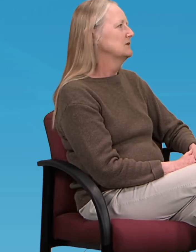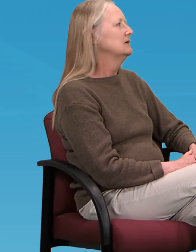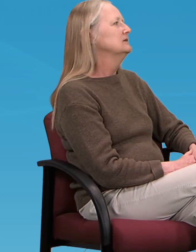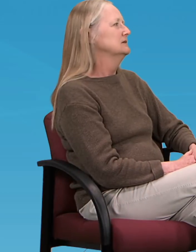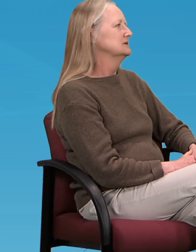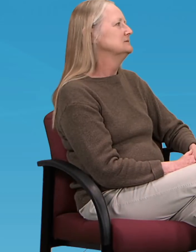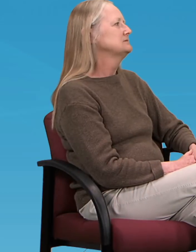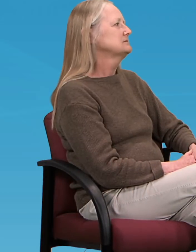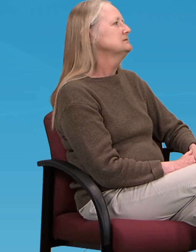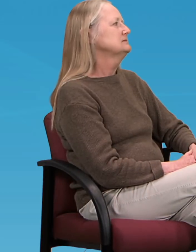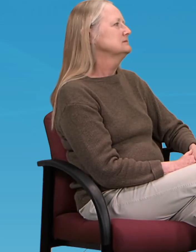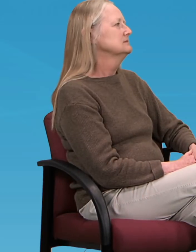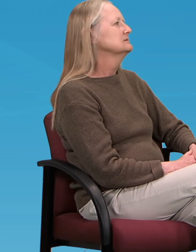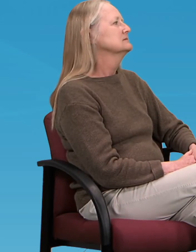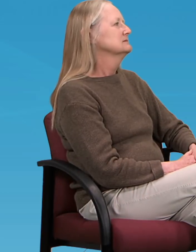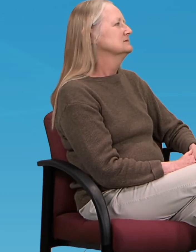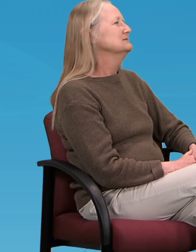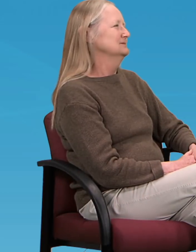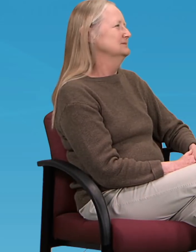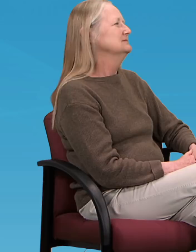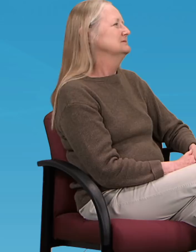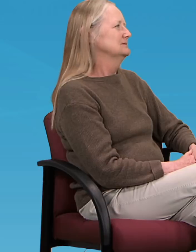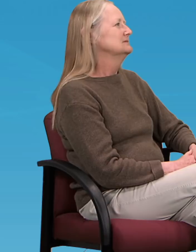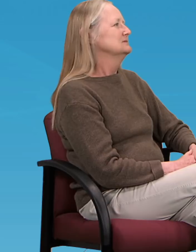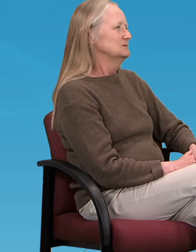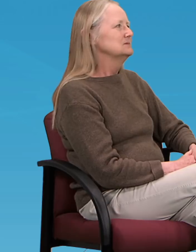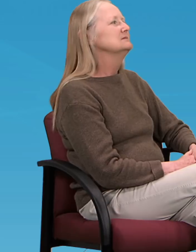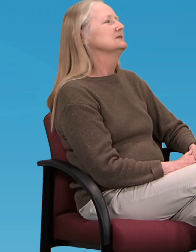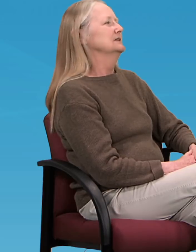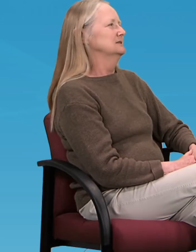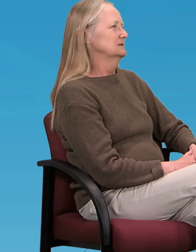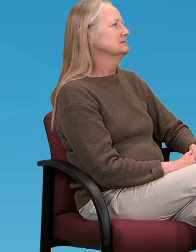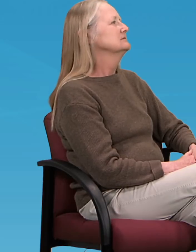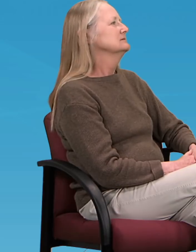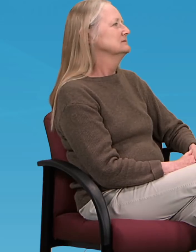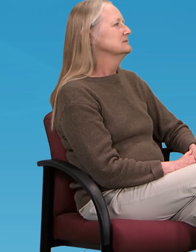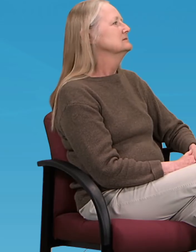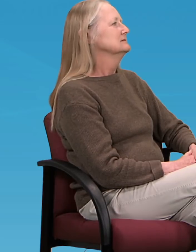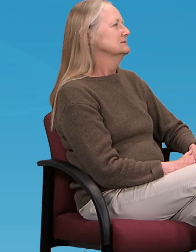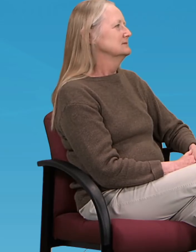I strongly encourage parents to look out for those types of resources because you can't always